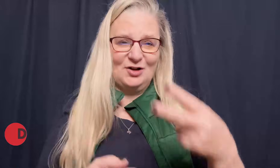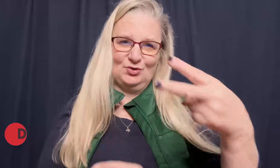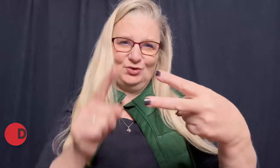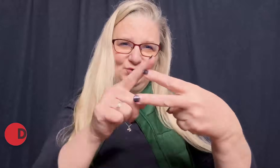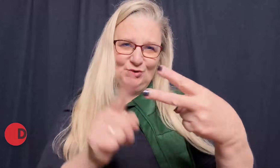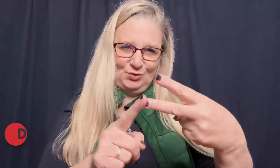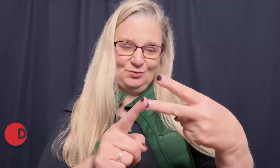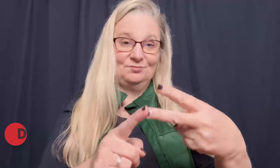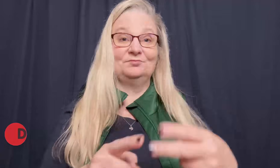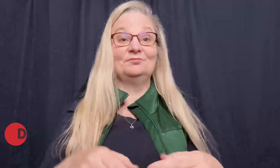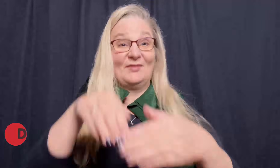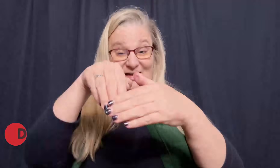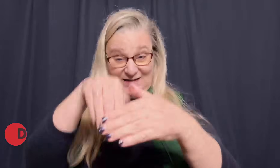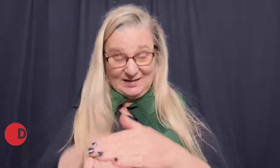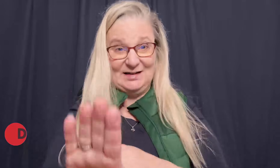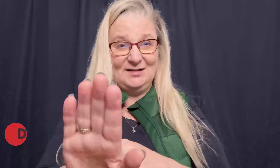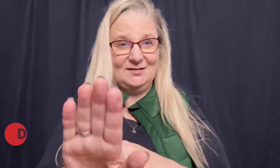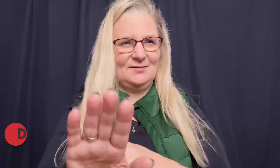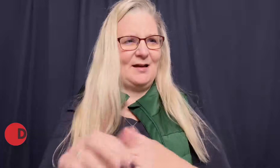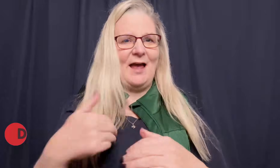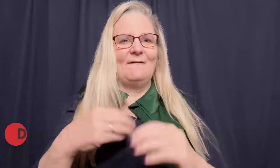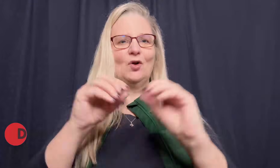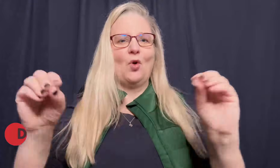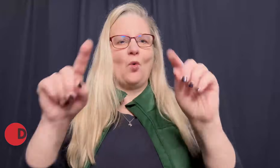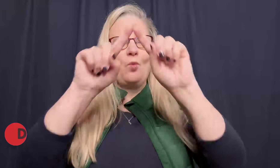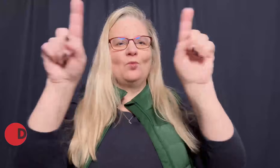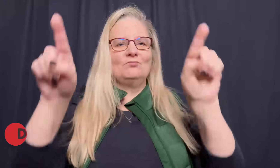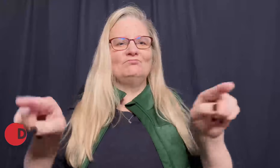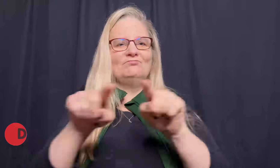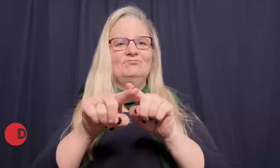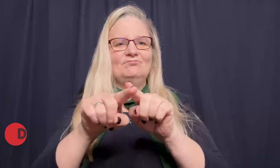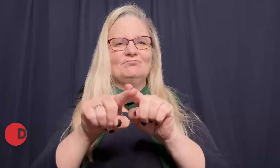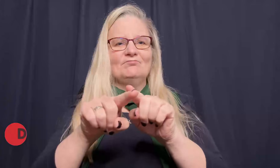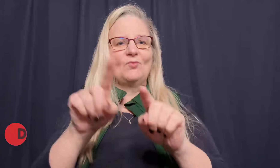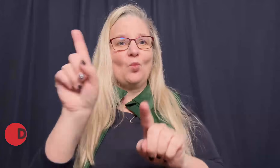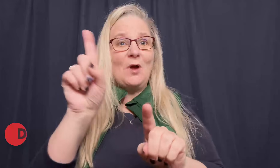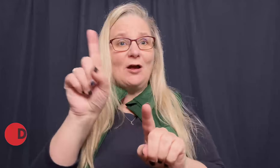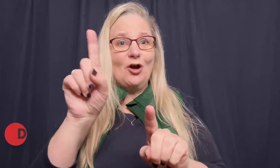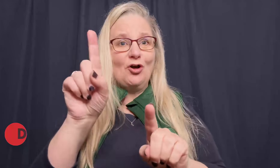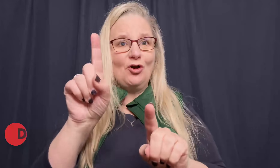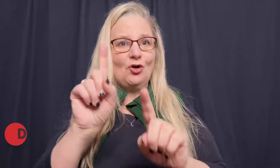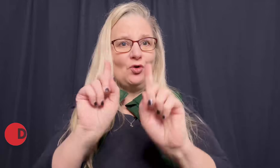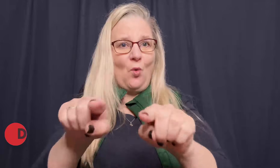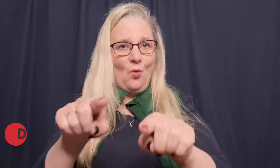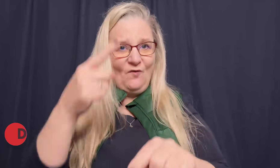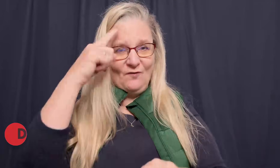There were two challenges. First, when entering the office, there was not clear where to go or